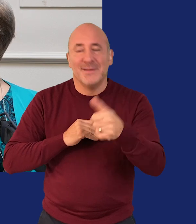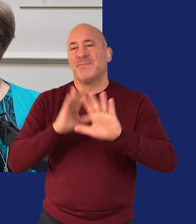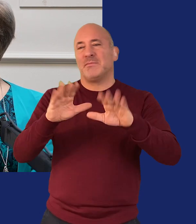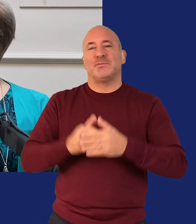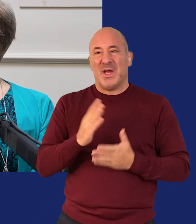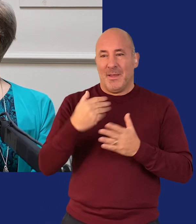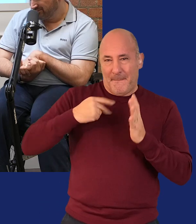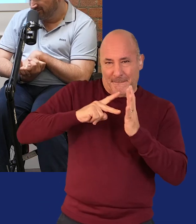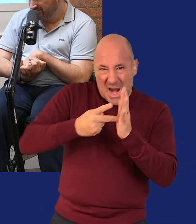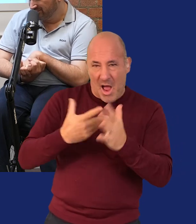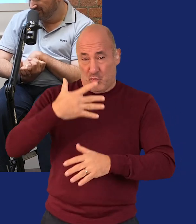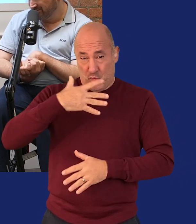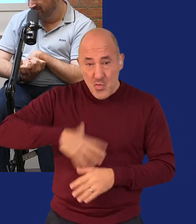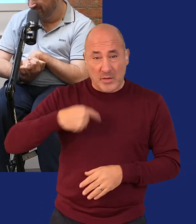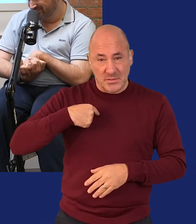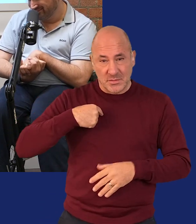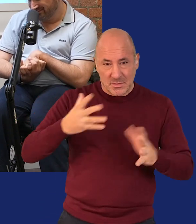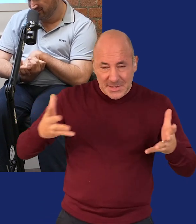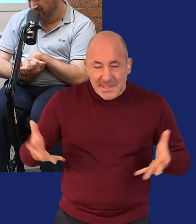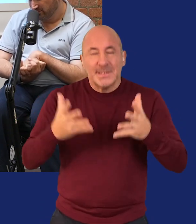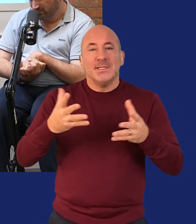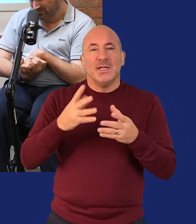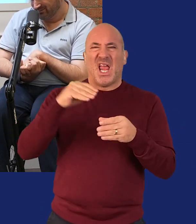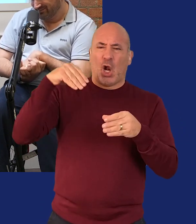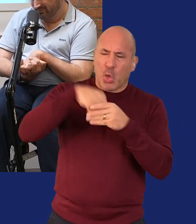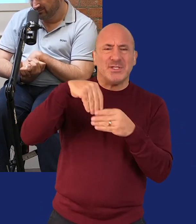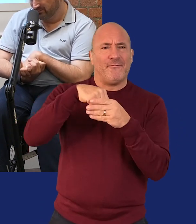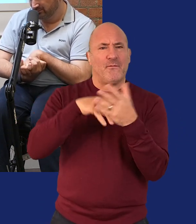But, there is all the intention and all that, all that will